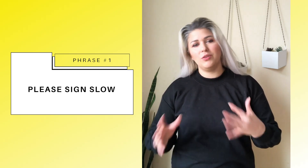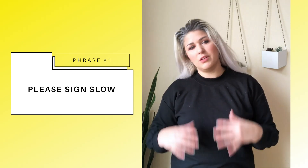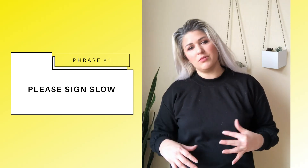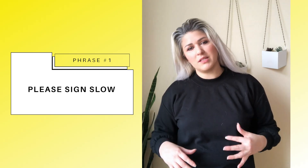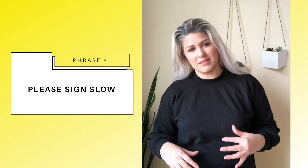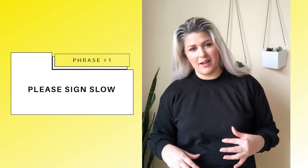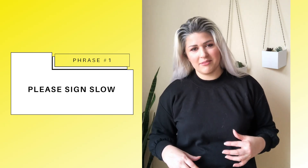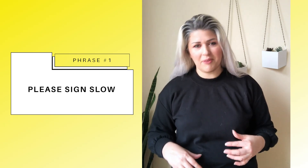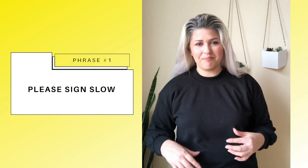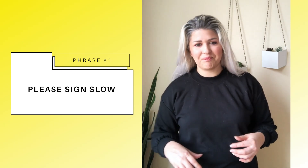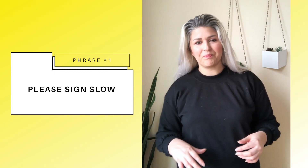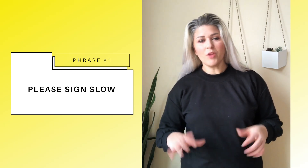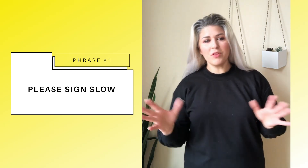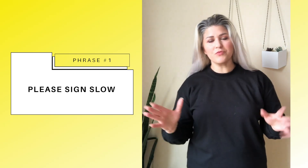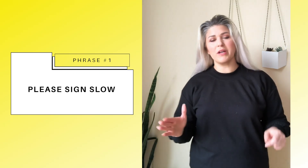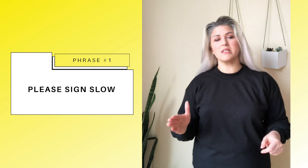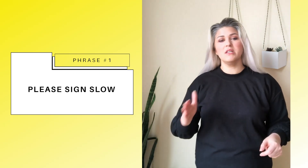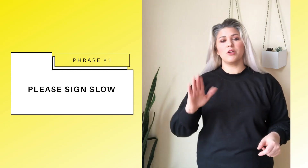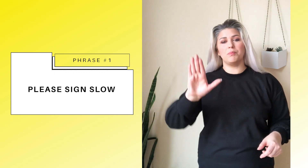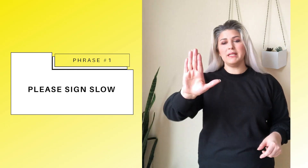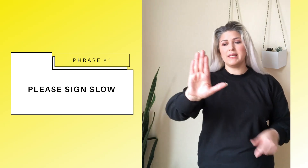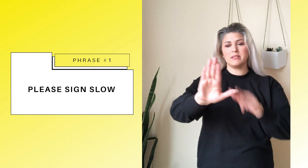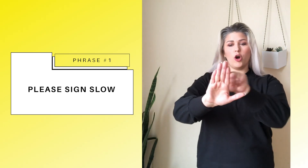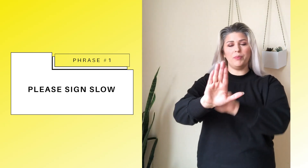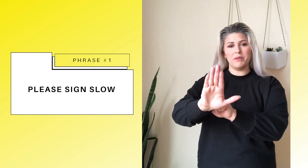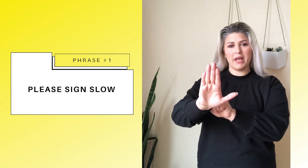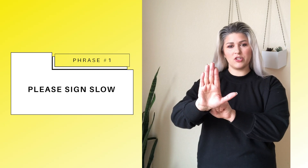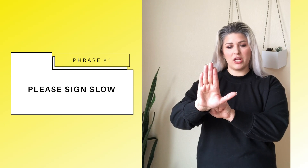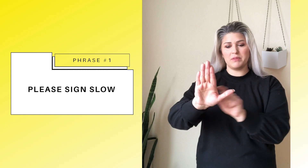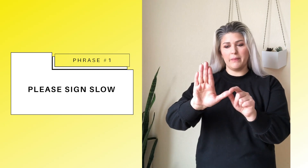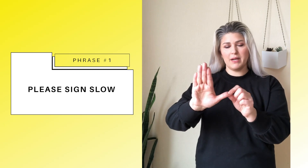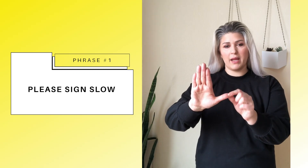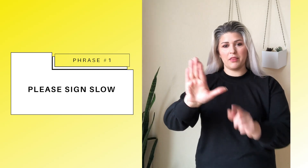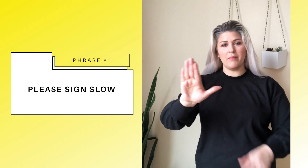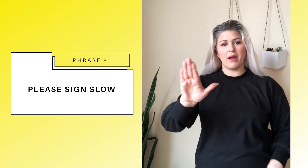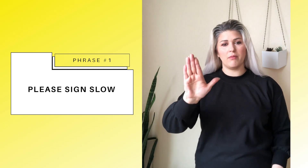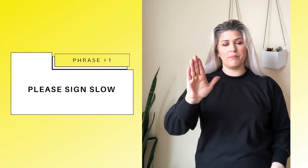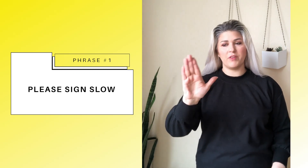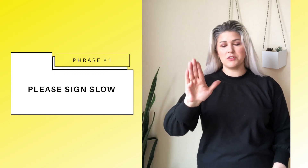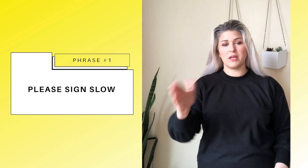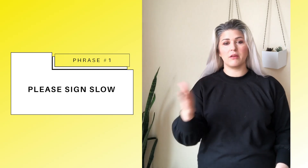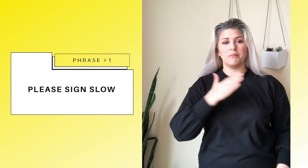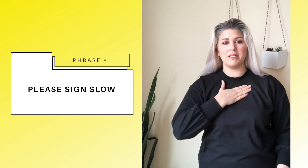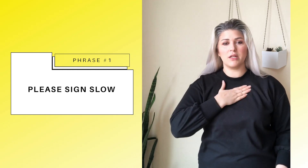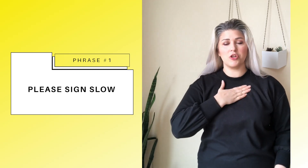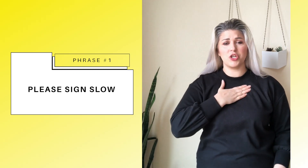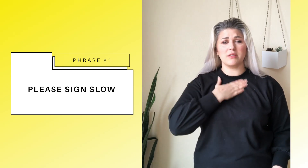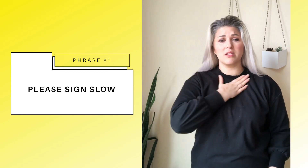you can use this site, okay? And this price. So please open me. Handshake dominant. Hand them out, fingers together. Place it on your chest.